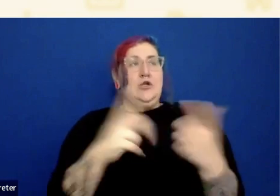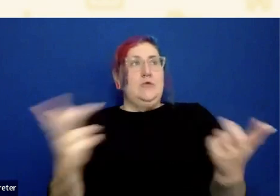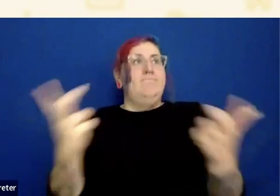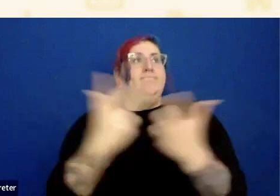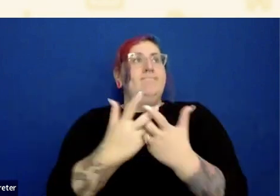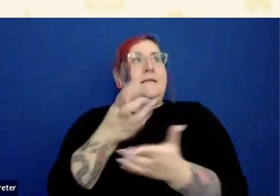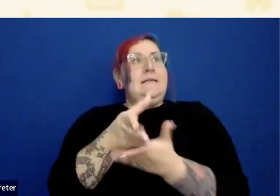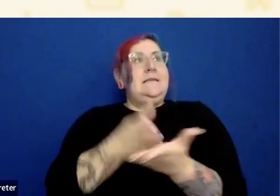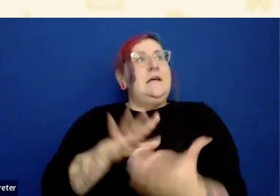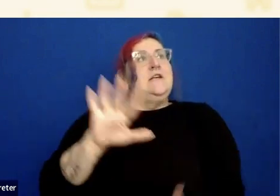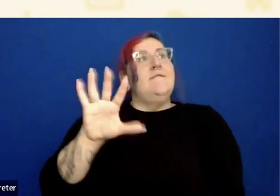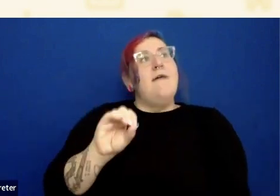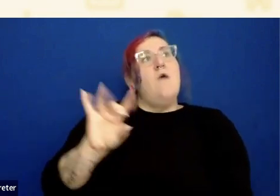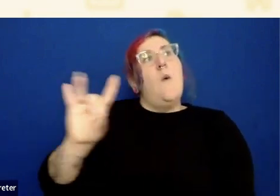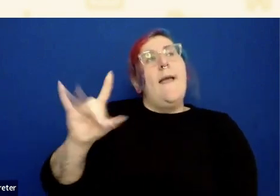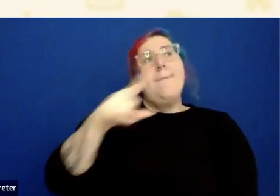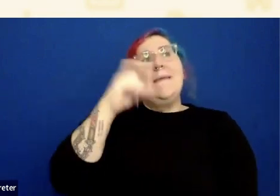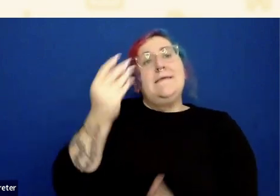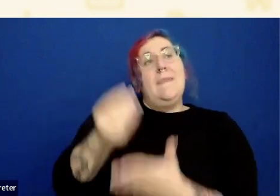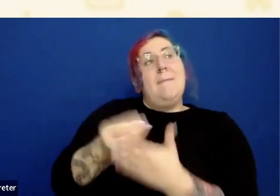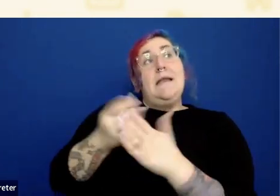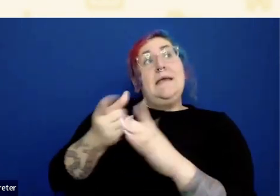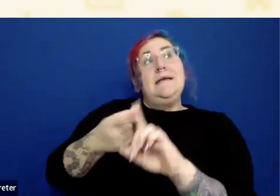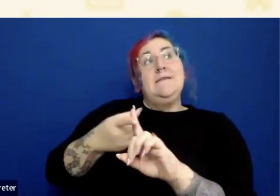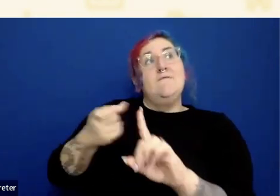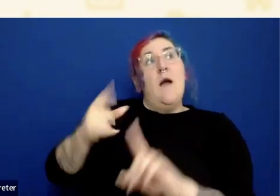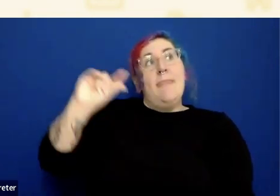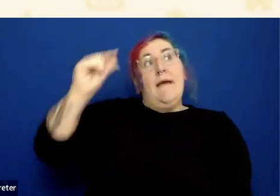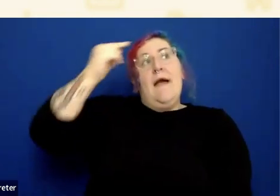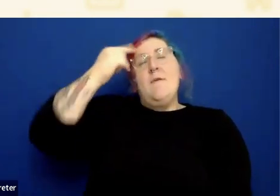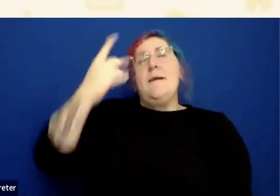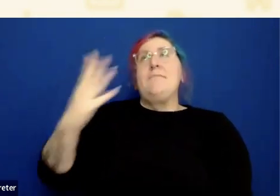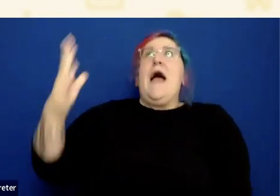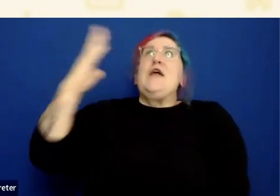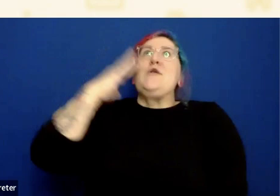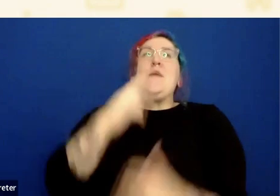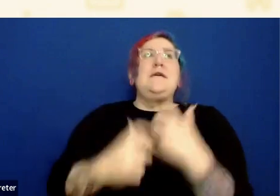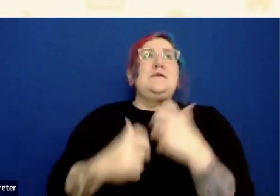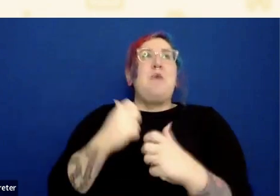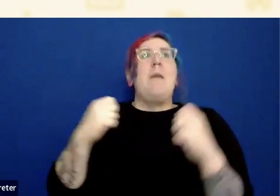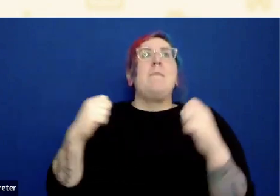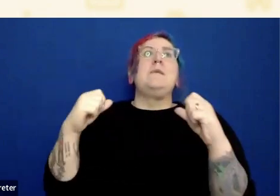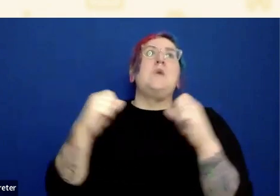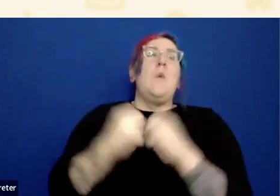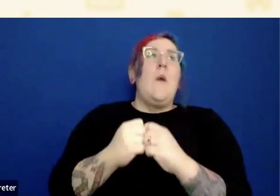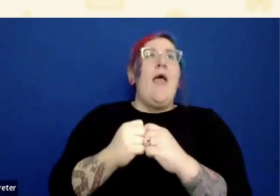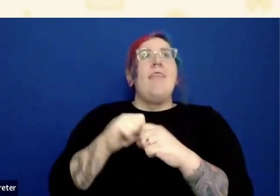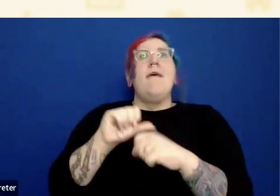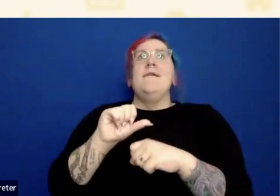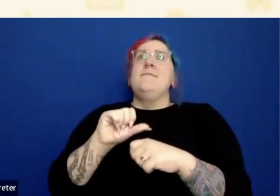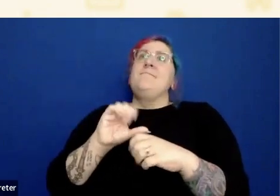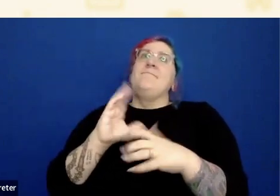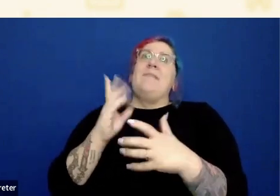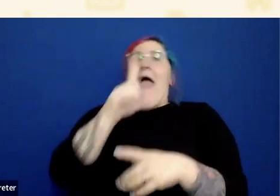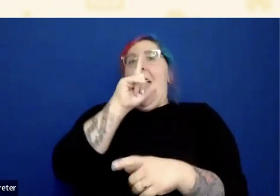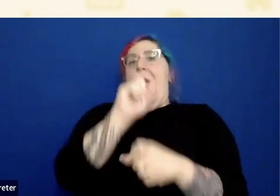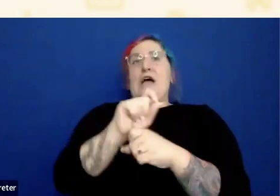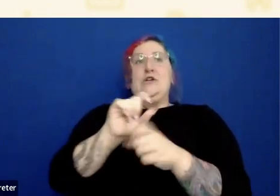I know that there's always problems with enforcement and follow up, and actually getting anybody who can check on that